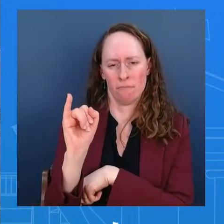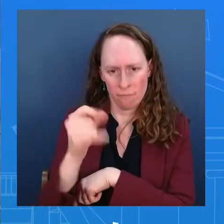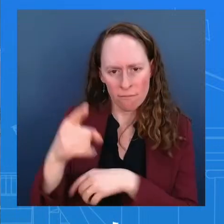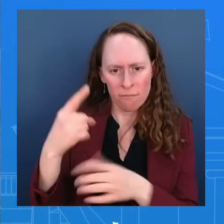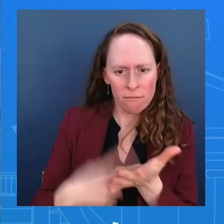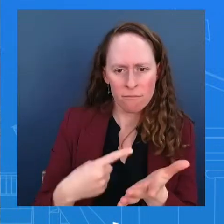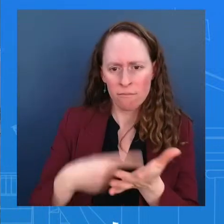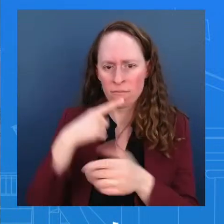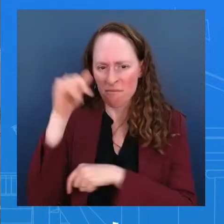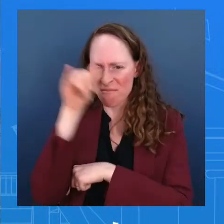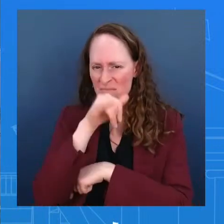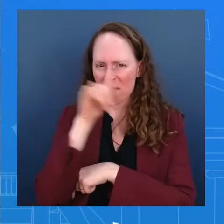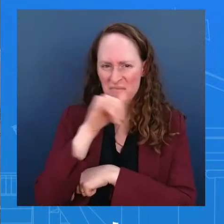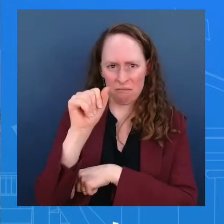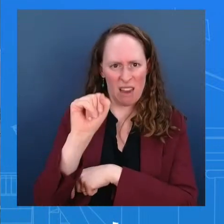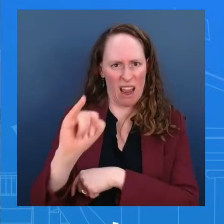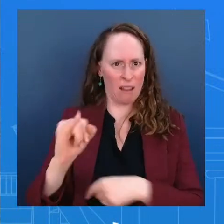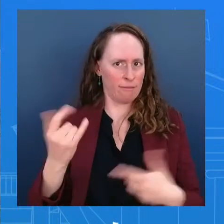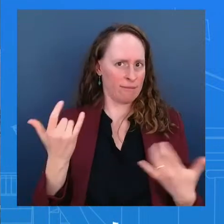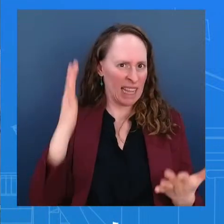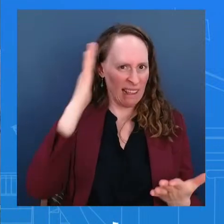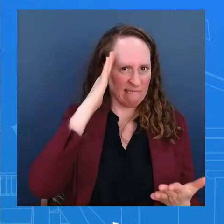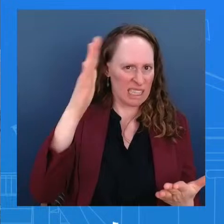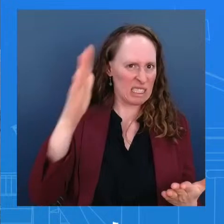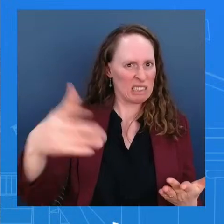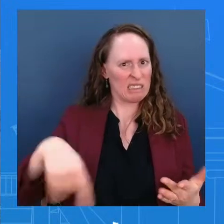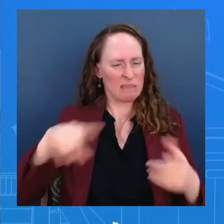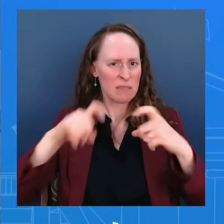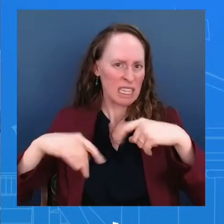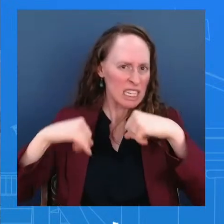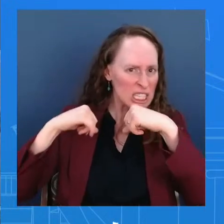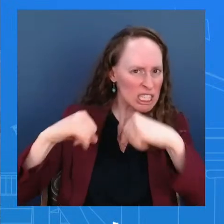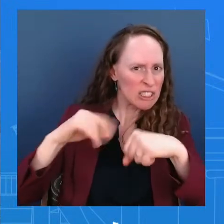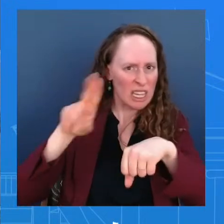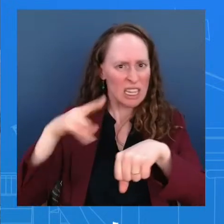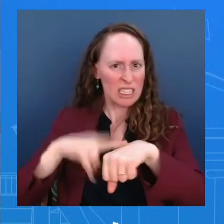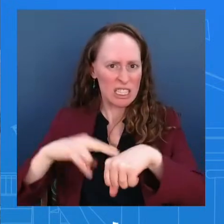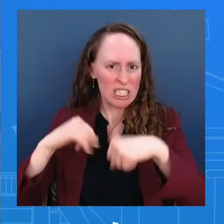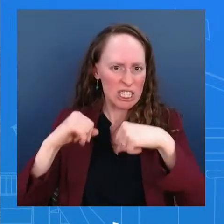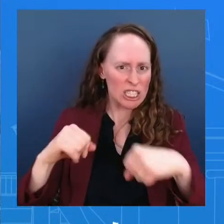is there a concern about how it does not -- AI is -- on the national security front,